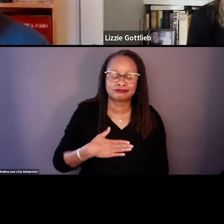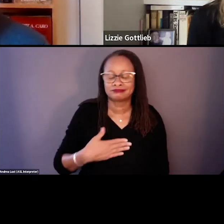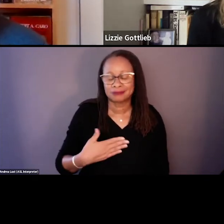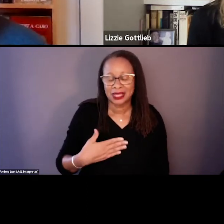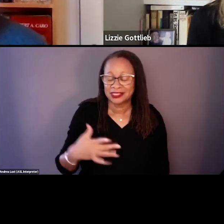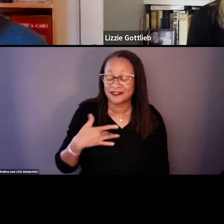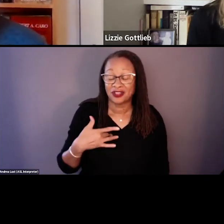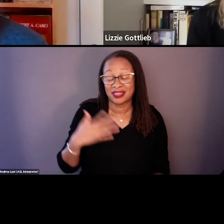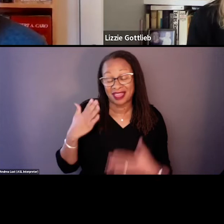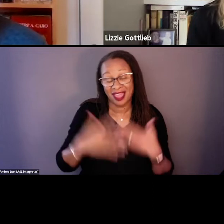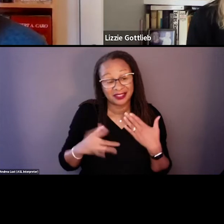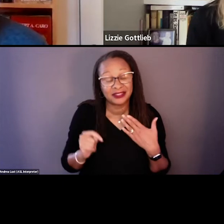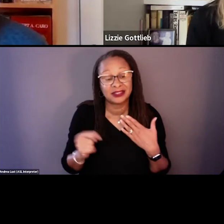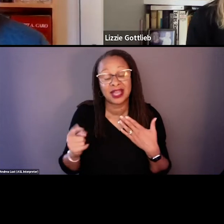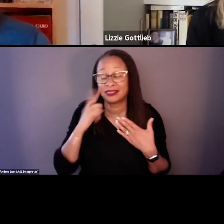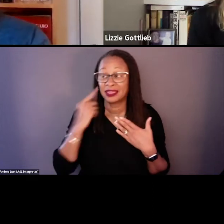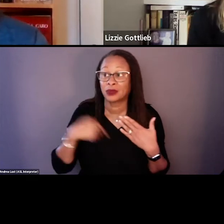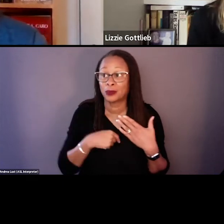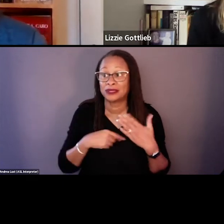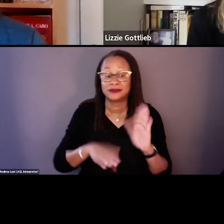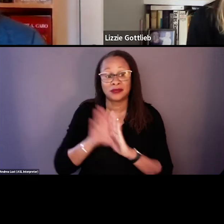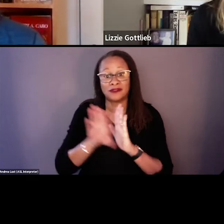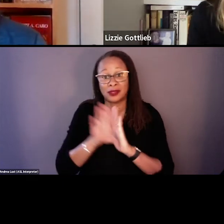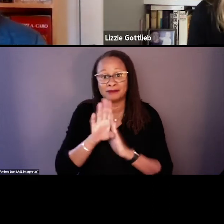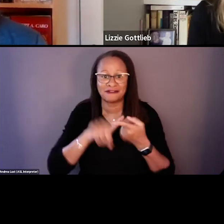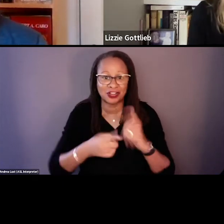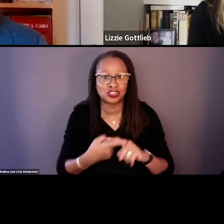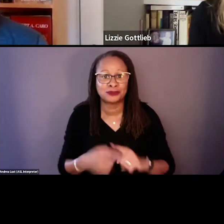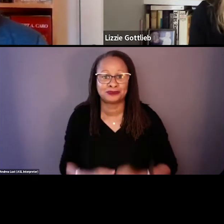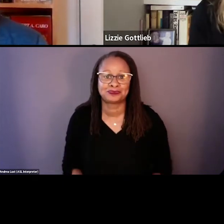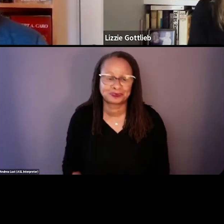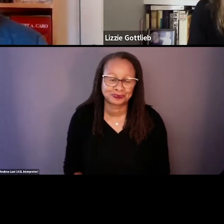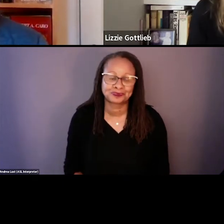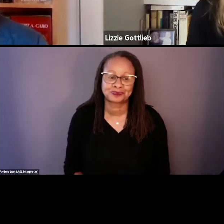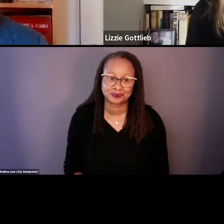to feel that, by the end of this, I think we're- we have developed a friendship,